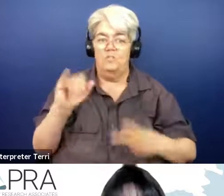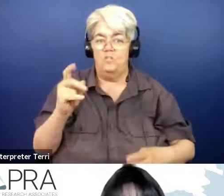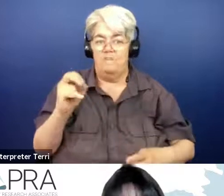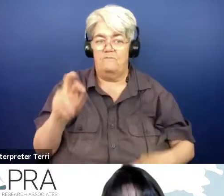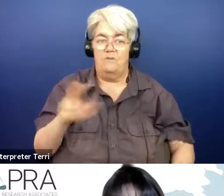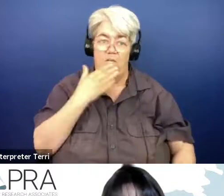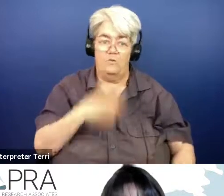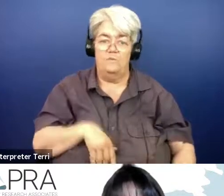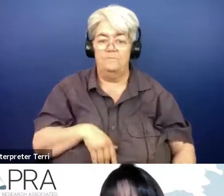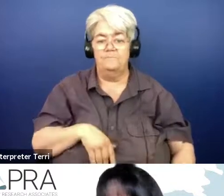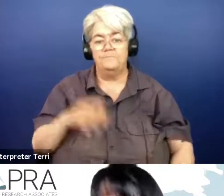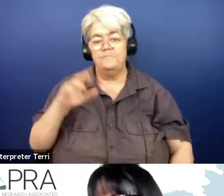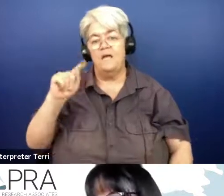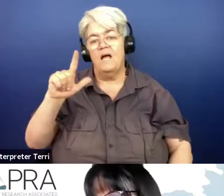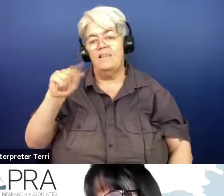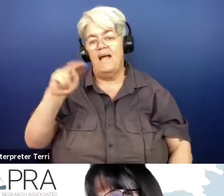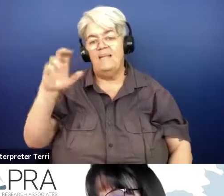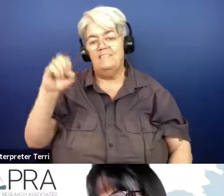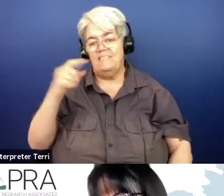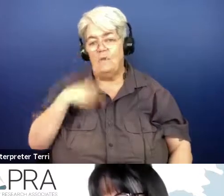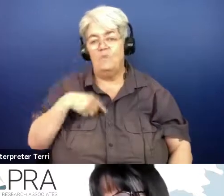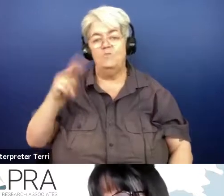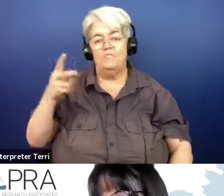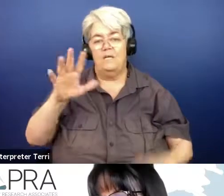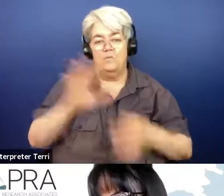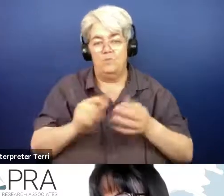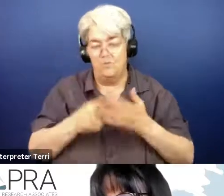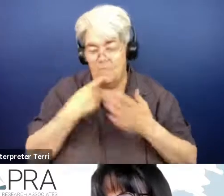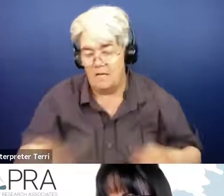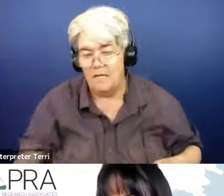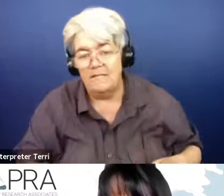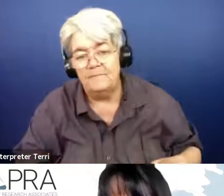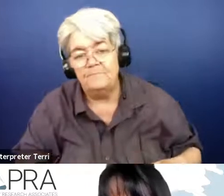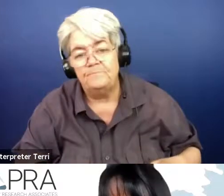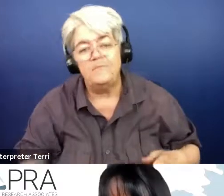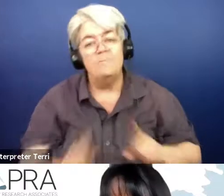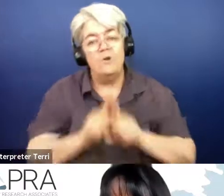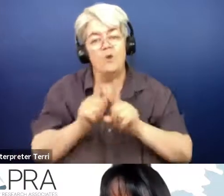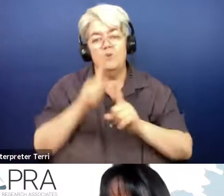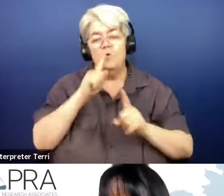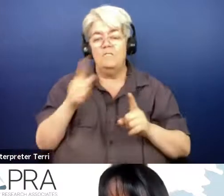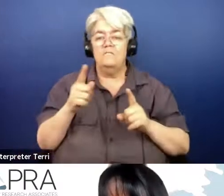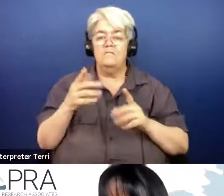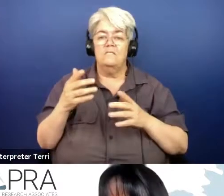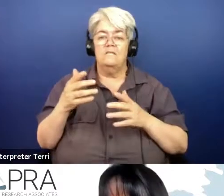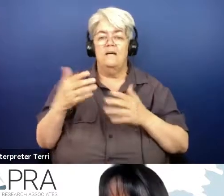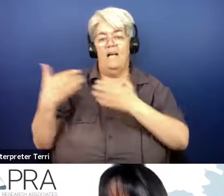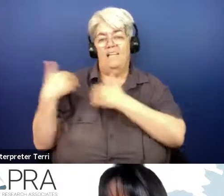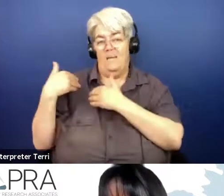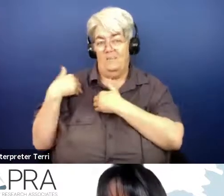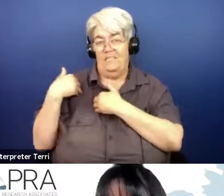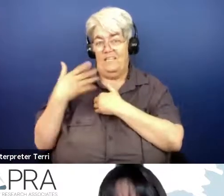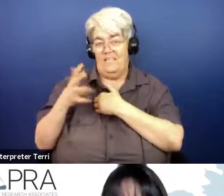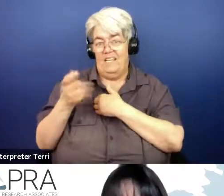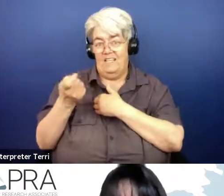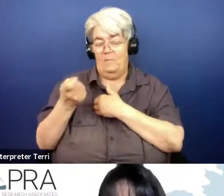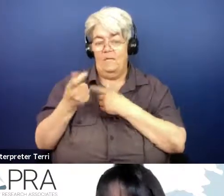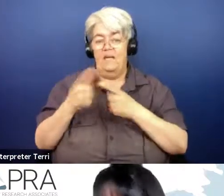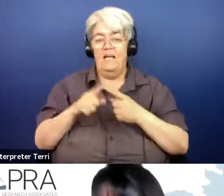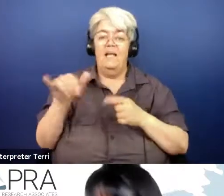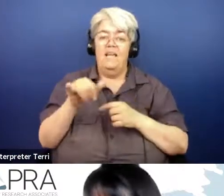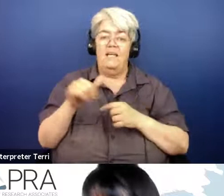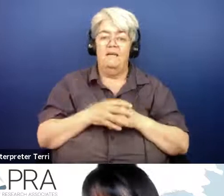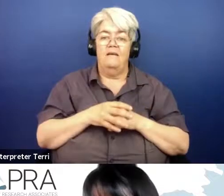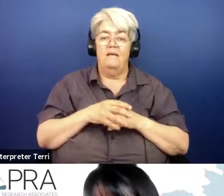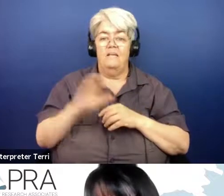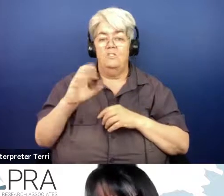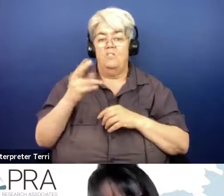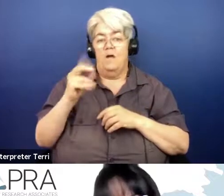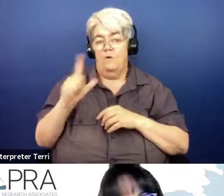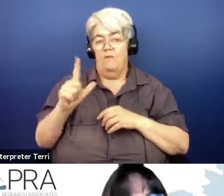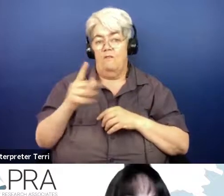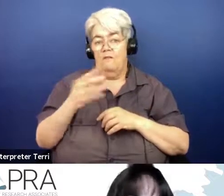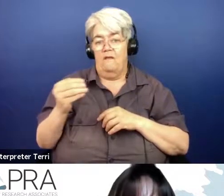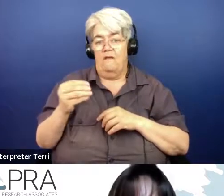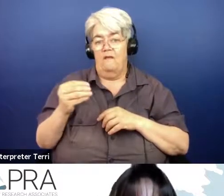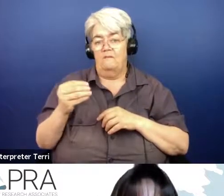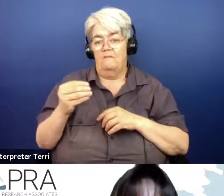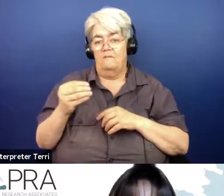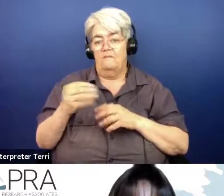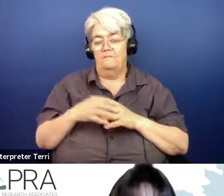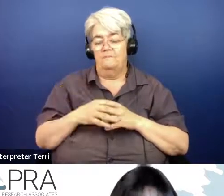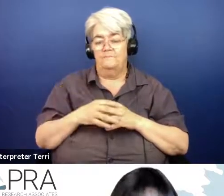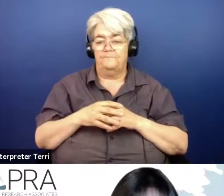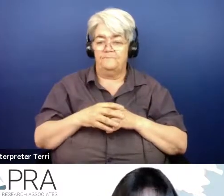I would like to second that. It is a liability paradoxically. Just like Cheryl and -- shoot